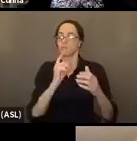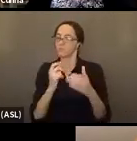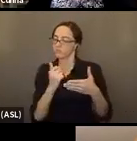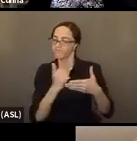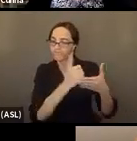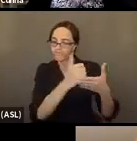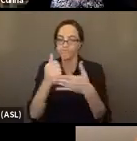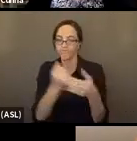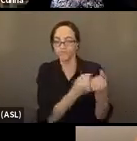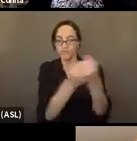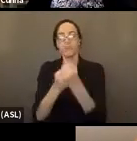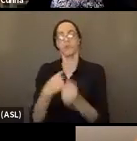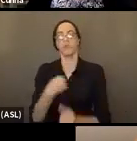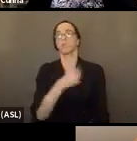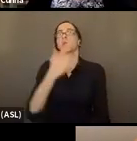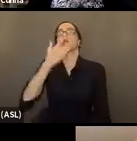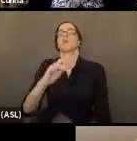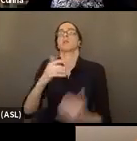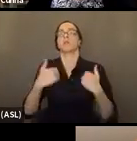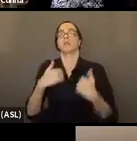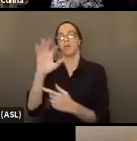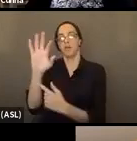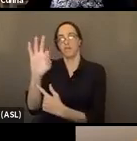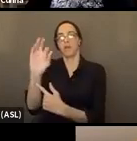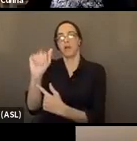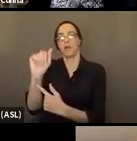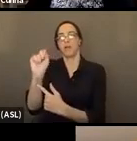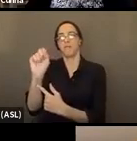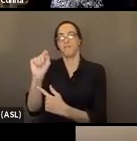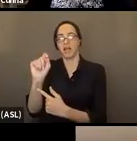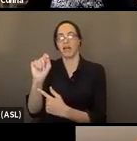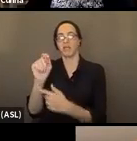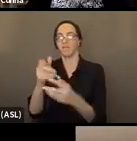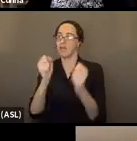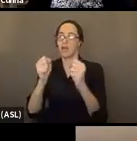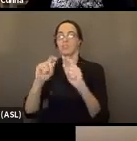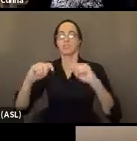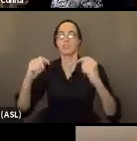many other accomplishments that we've had over the last few years and i'd be glad to